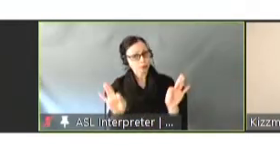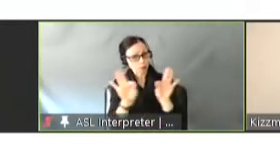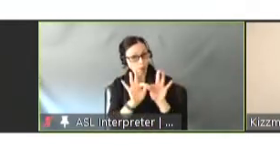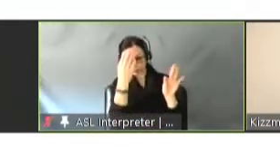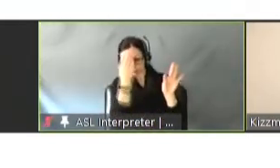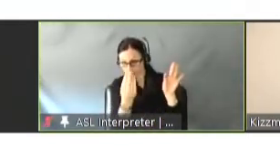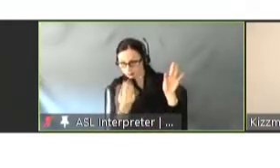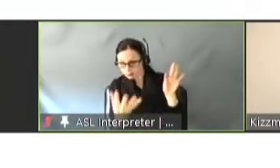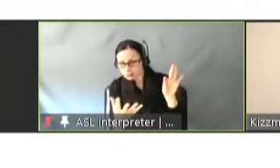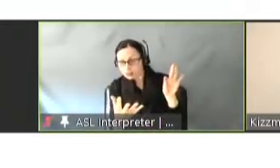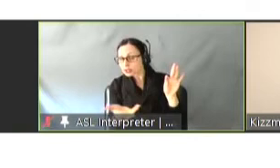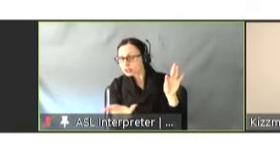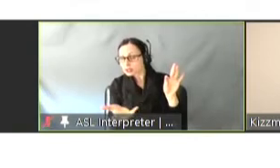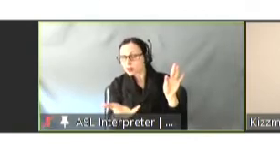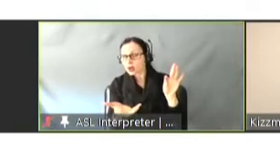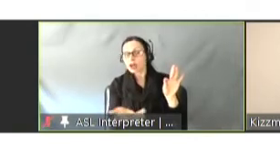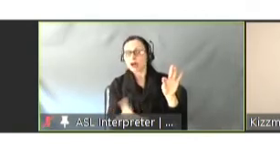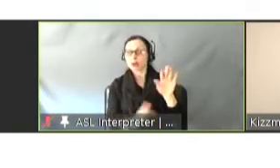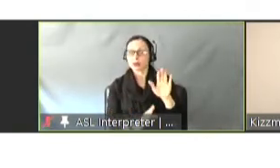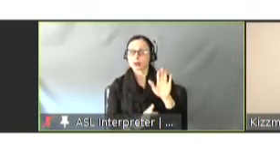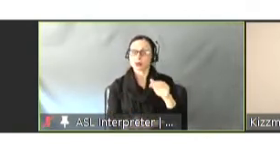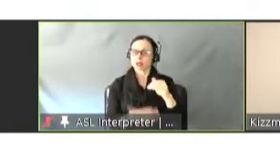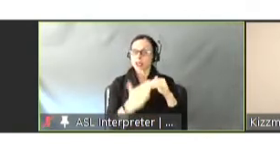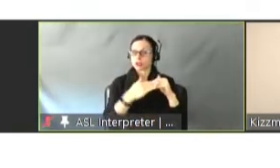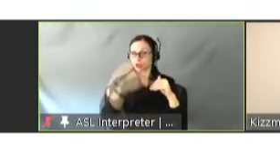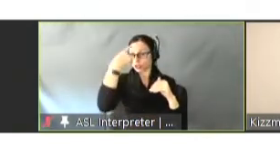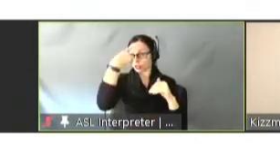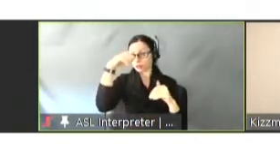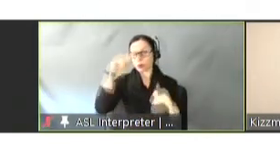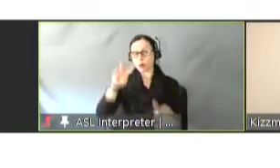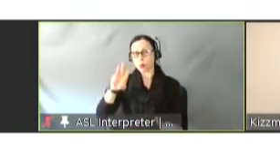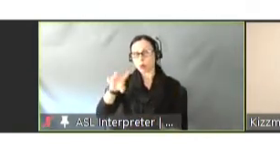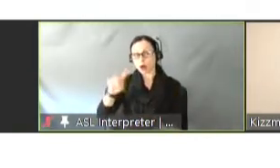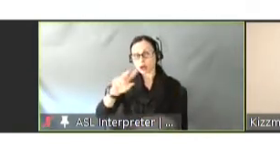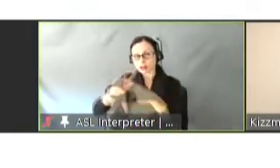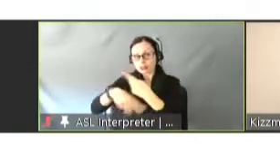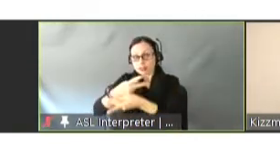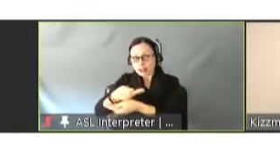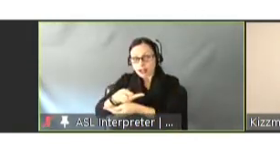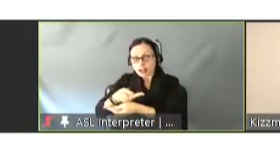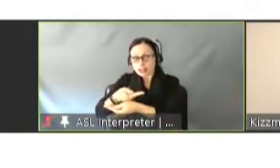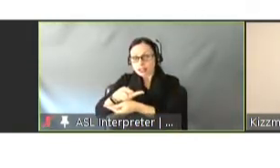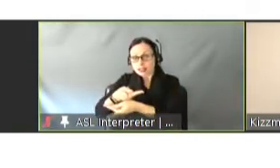does that increase happen for the wild-type version of the SARS-CoV-2, but then also for